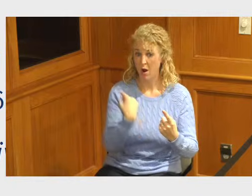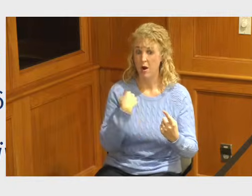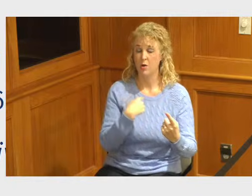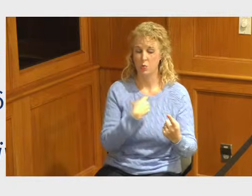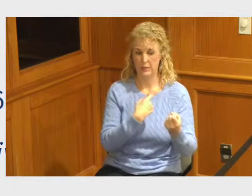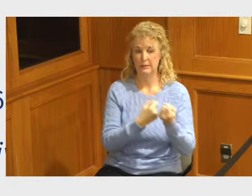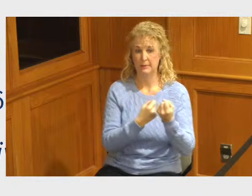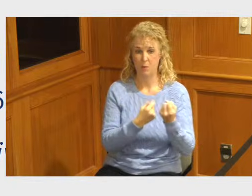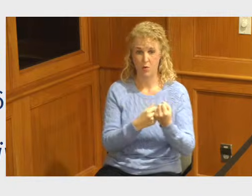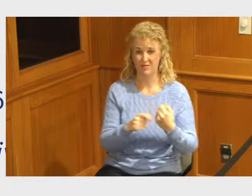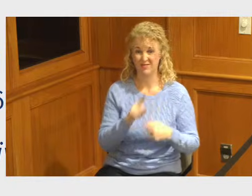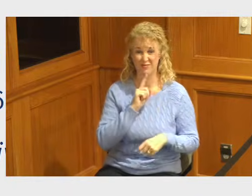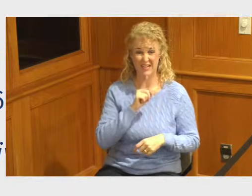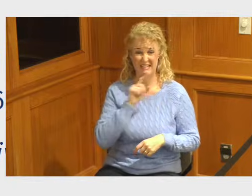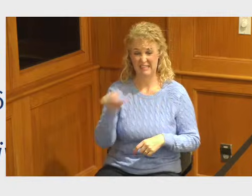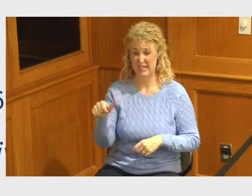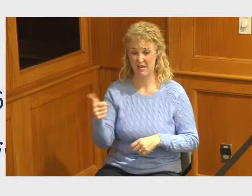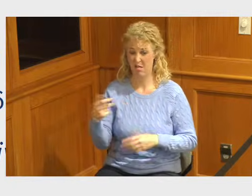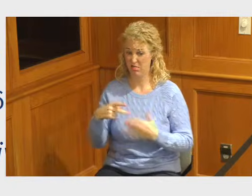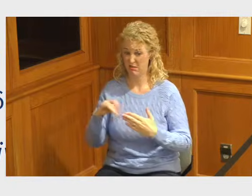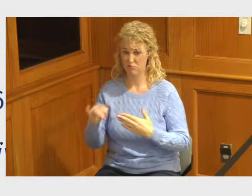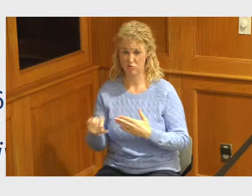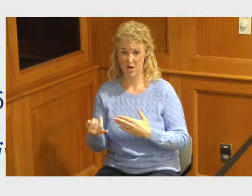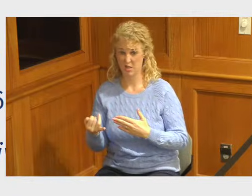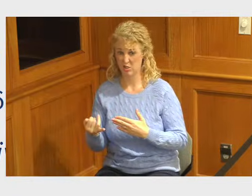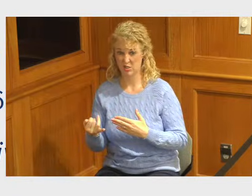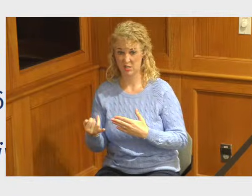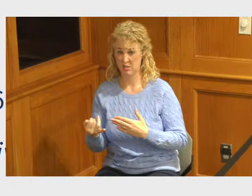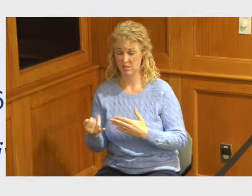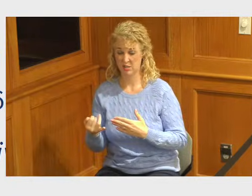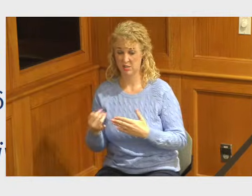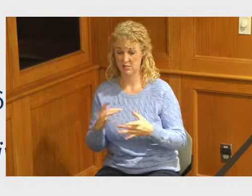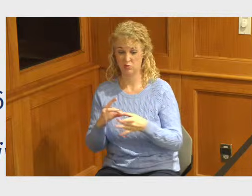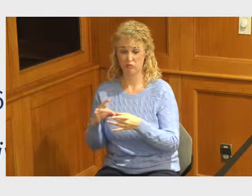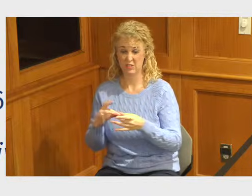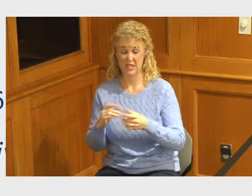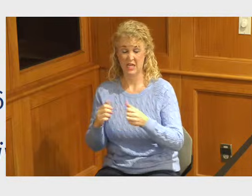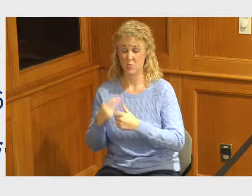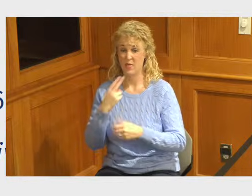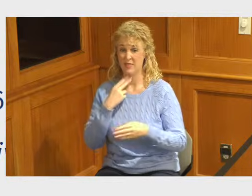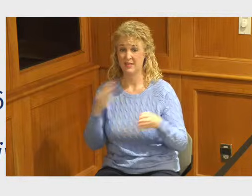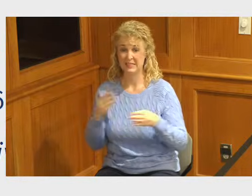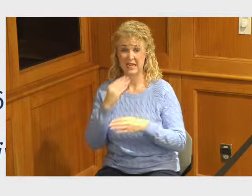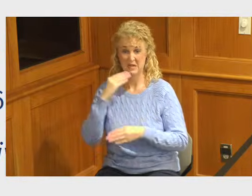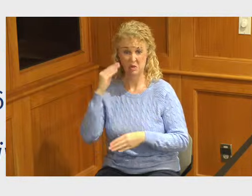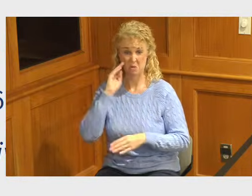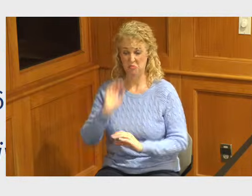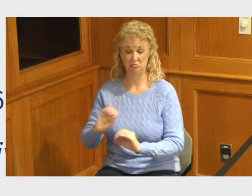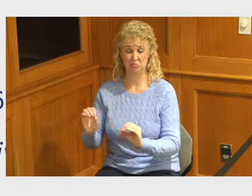there really hasn't we haven't gotten any serious inquiries or from any other people. Um,